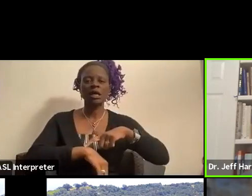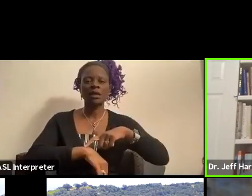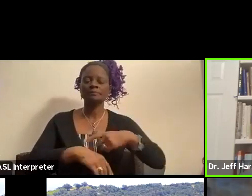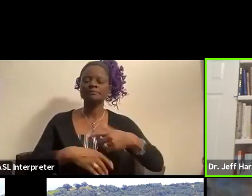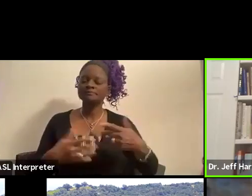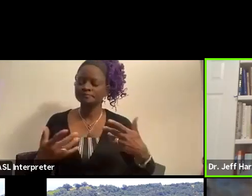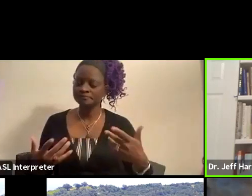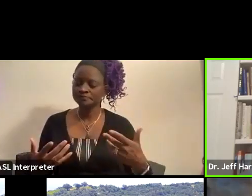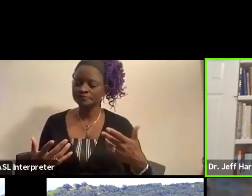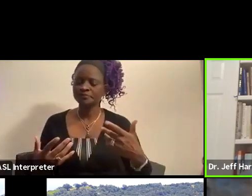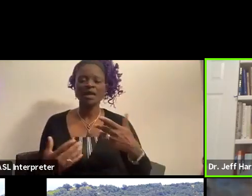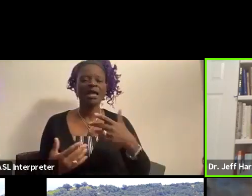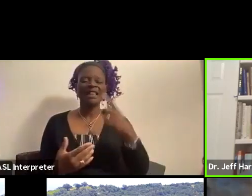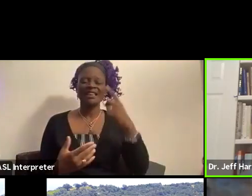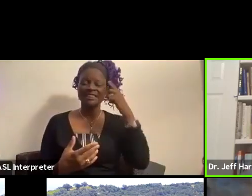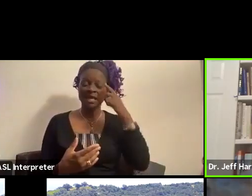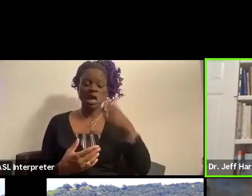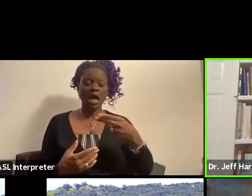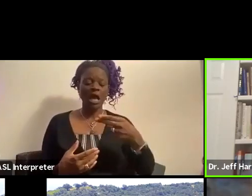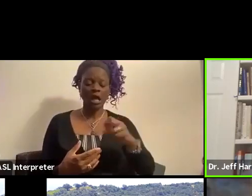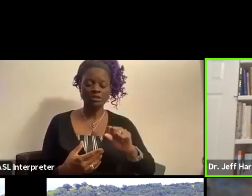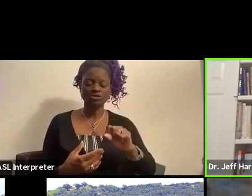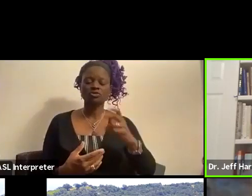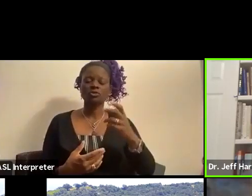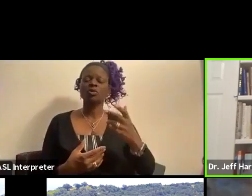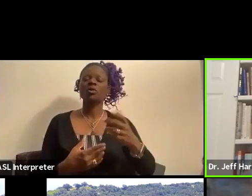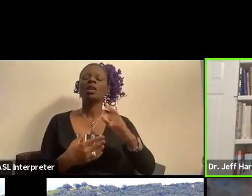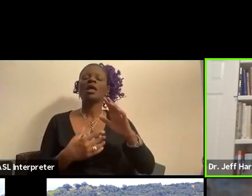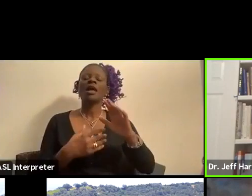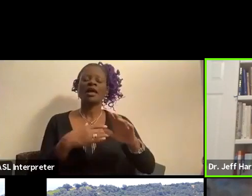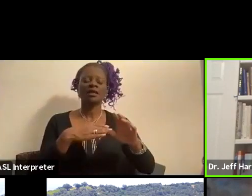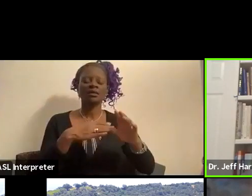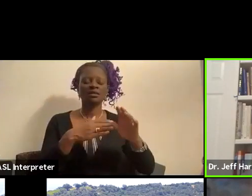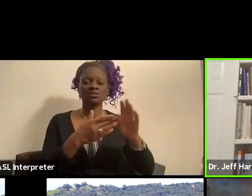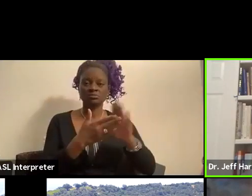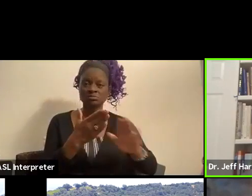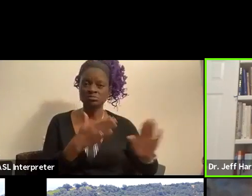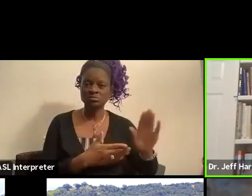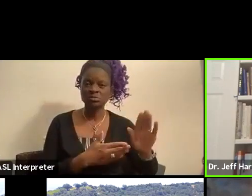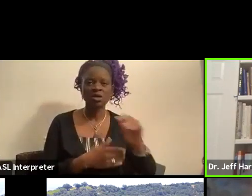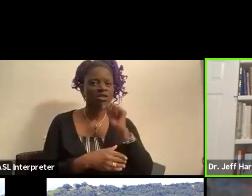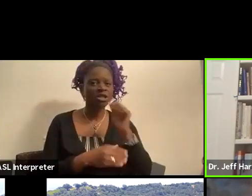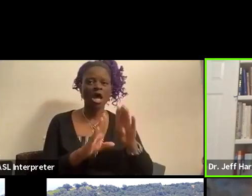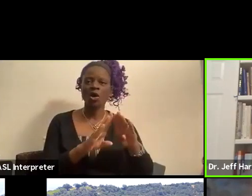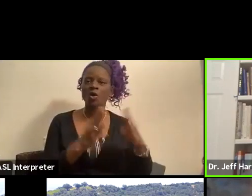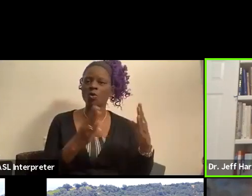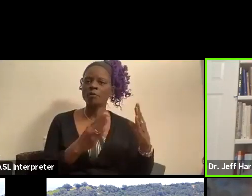as quickly as some elementary, particularly preschools, and tick through second grade.